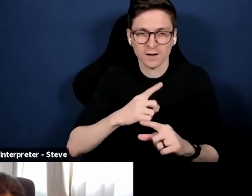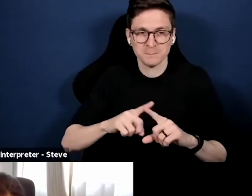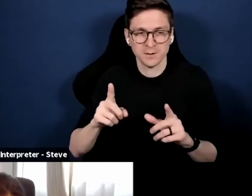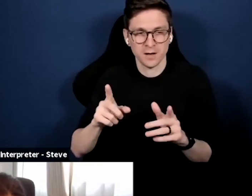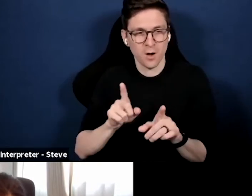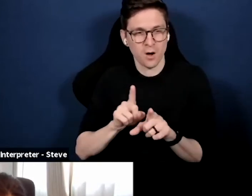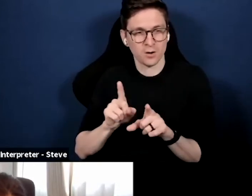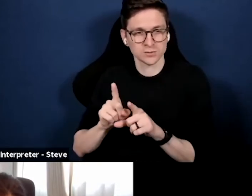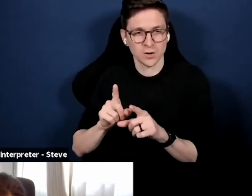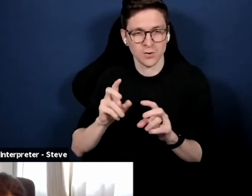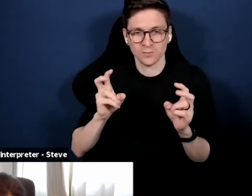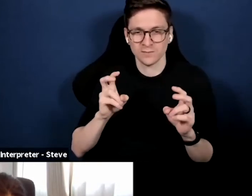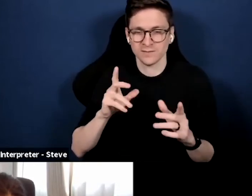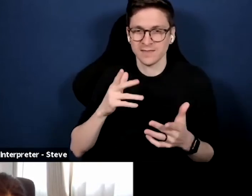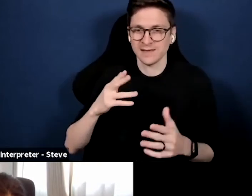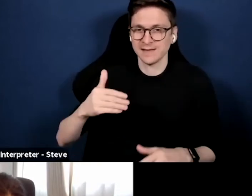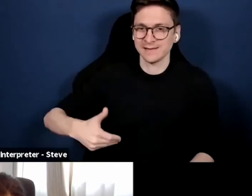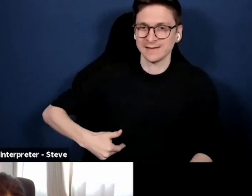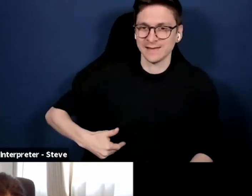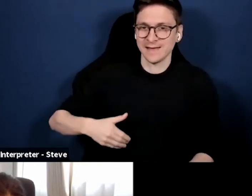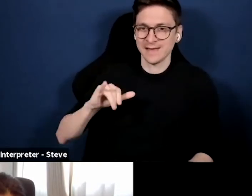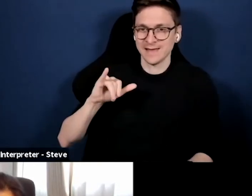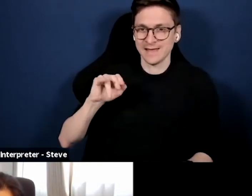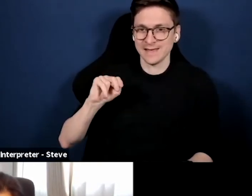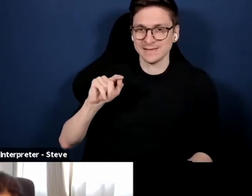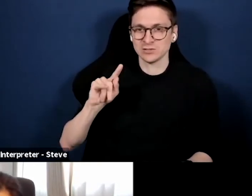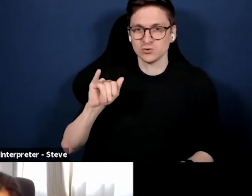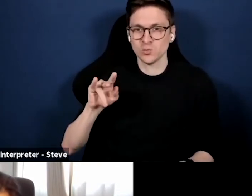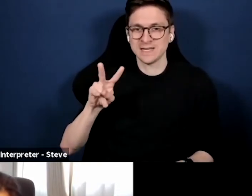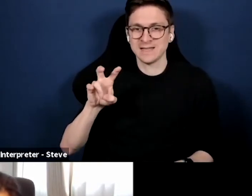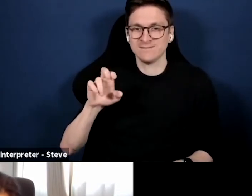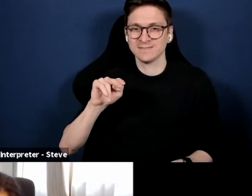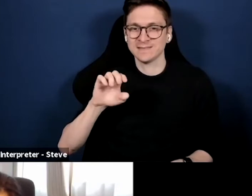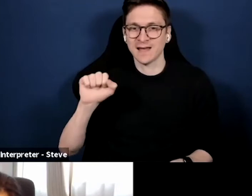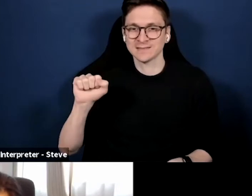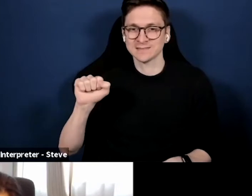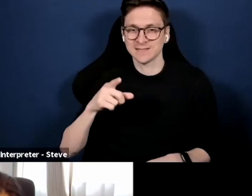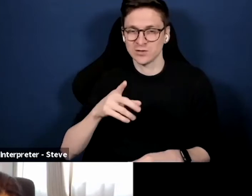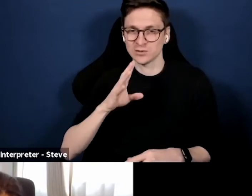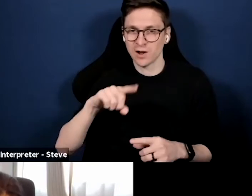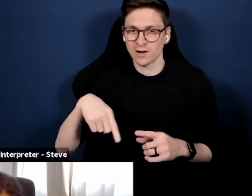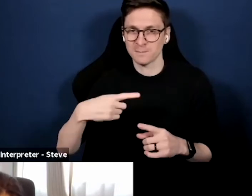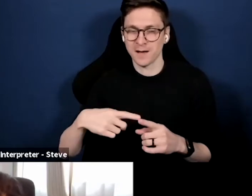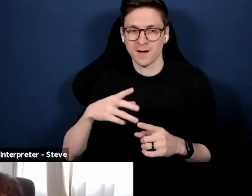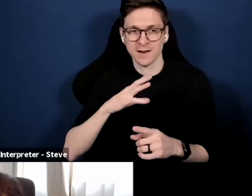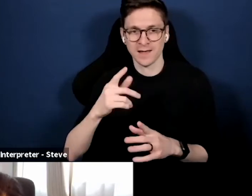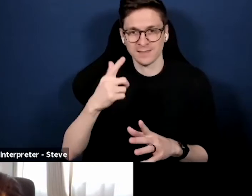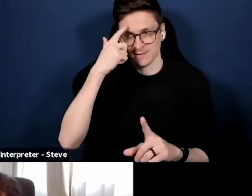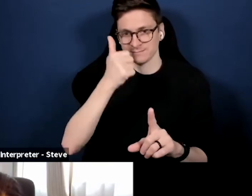that you're talking about and and the i guess autonomous nature of the language interaction